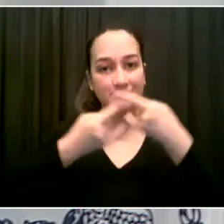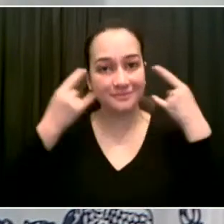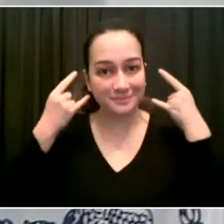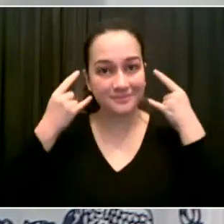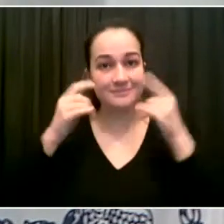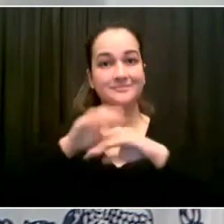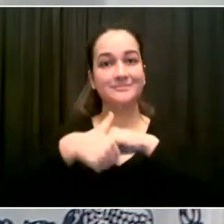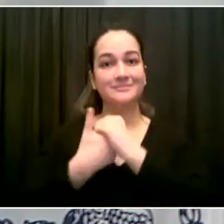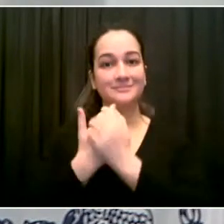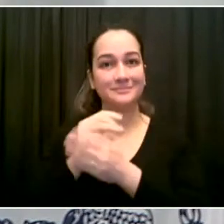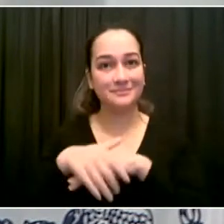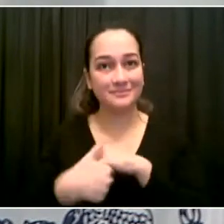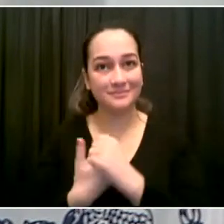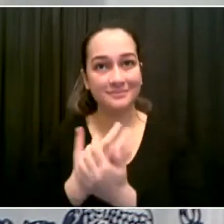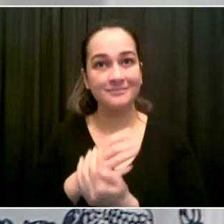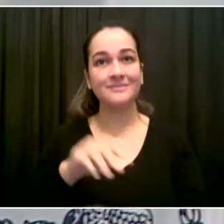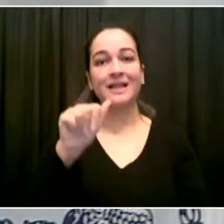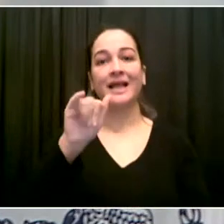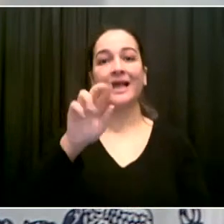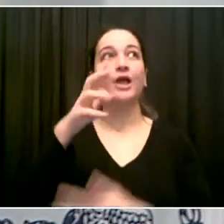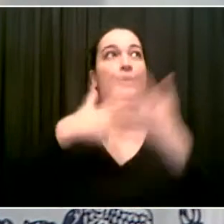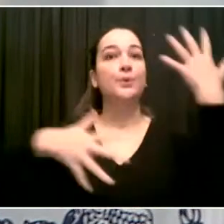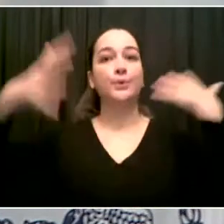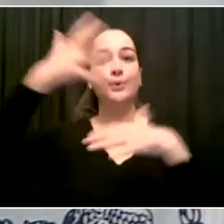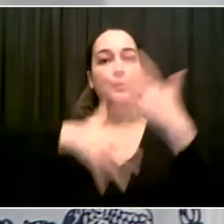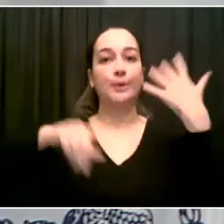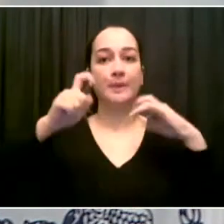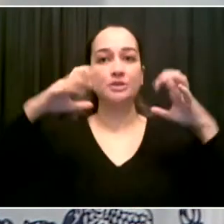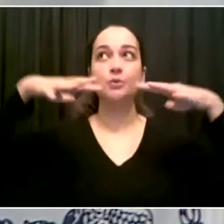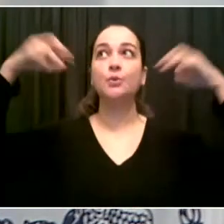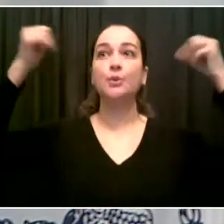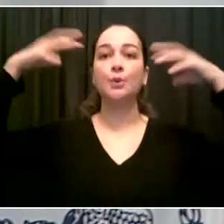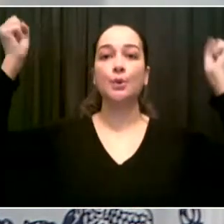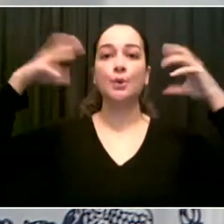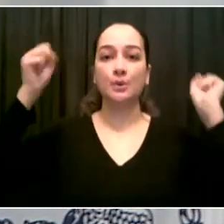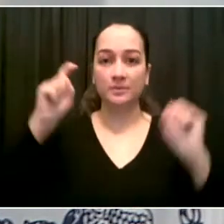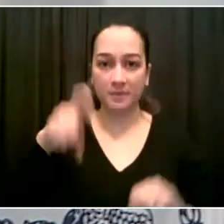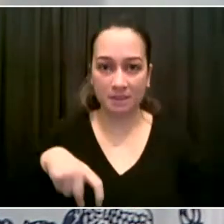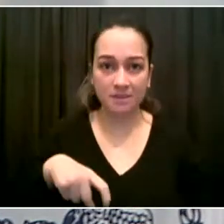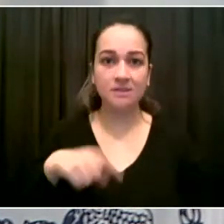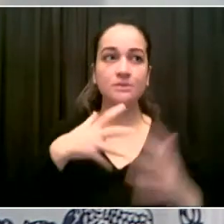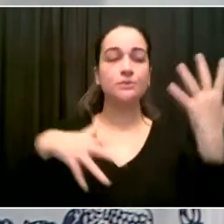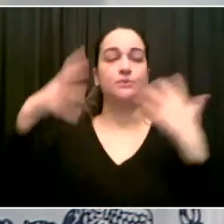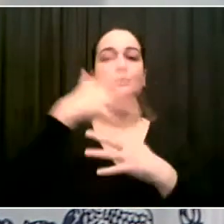CLEANING, VENTILATION EFEFRTFOS. ALL THAT CONSISTENT EFFORT TO GET